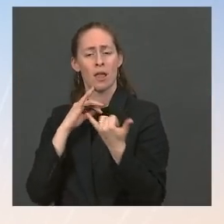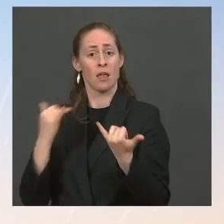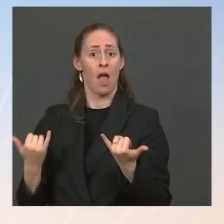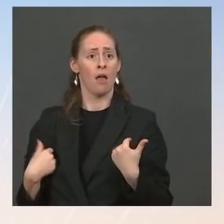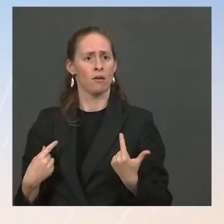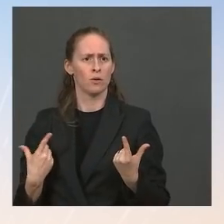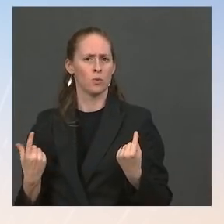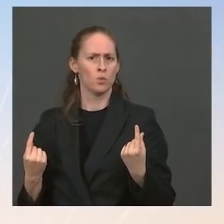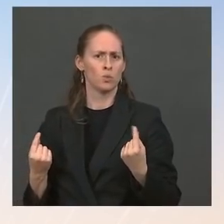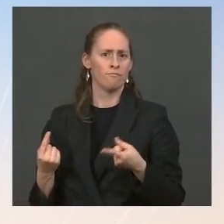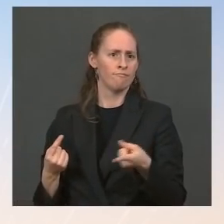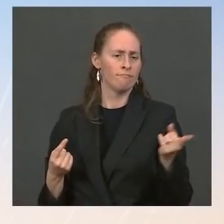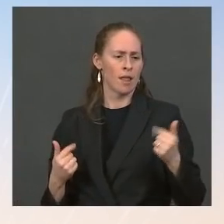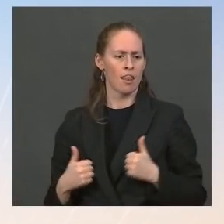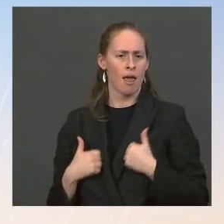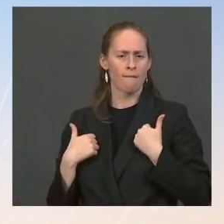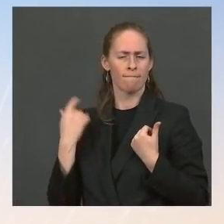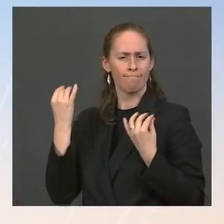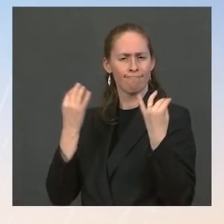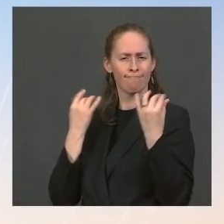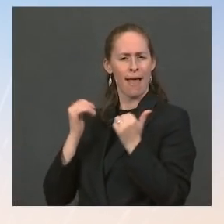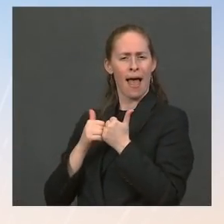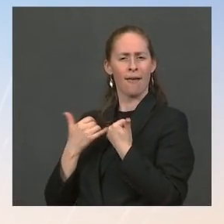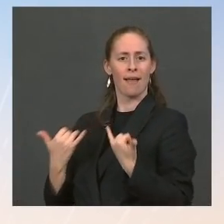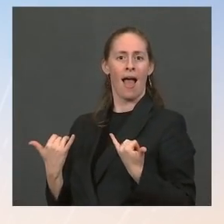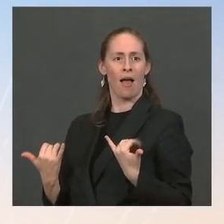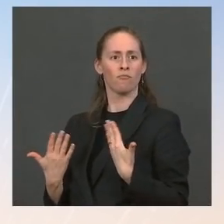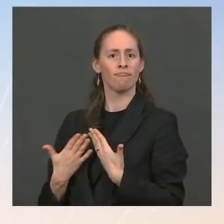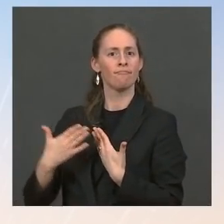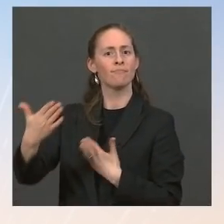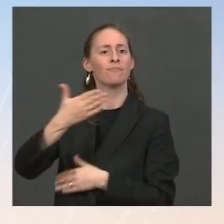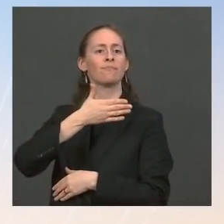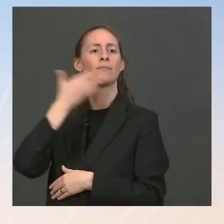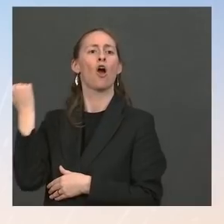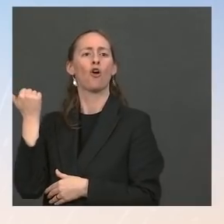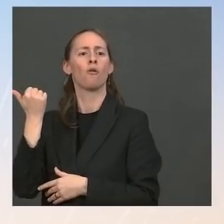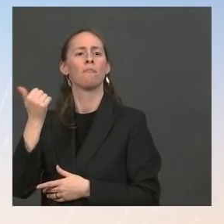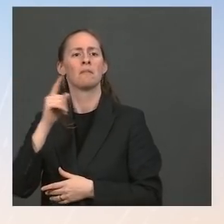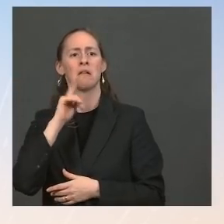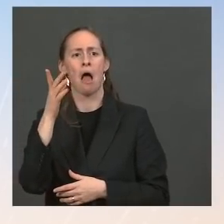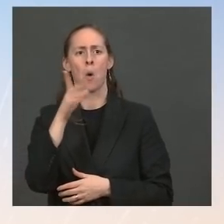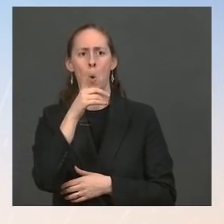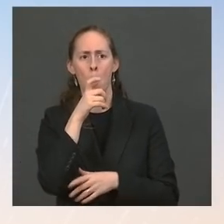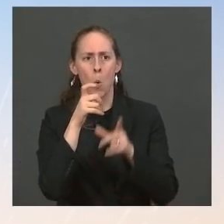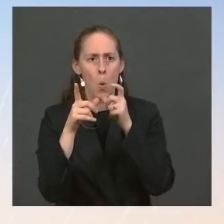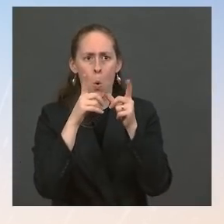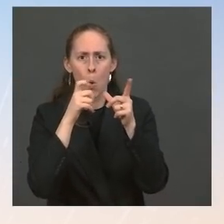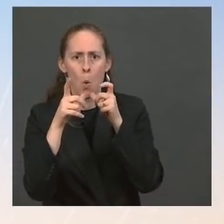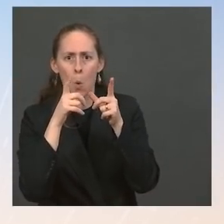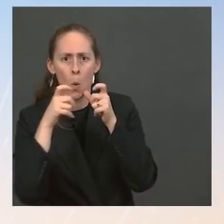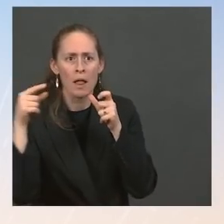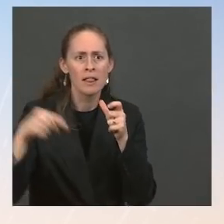and make their lives better, less than the attendance at a bill signing. The Press: And that gets into my next question. The New York governor said today that there will be no